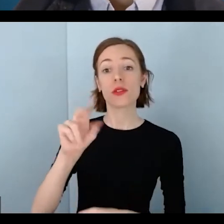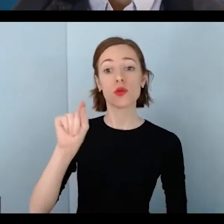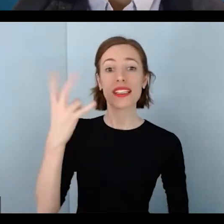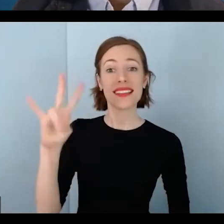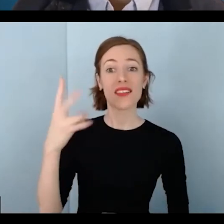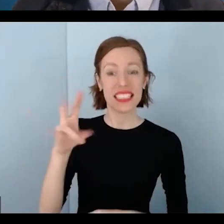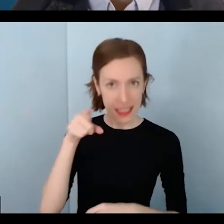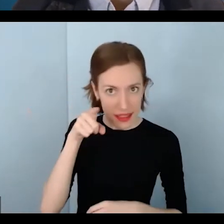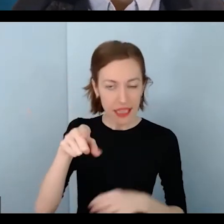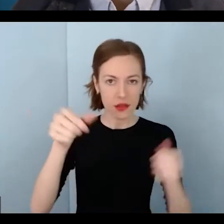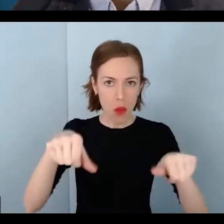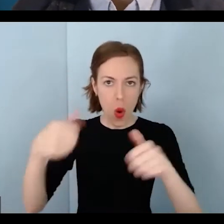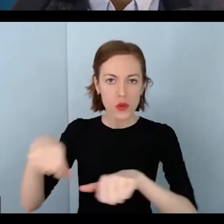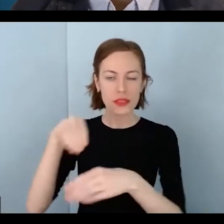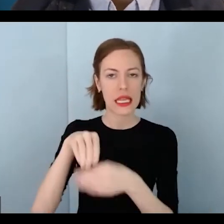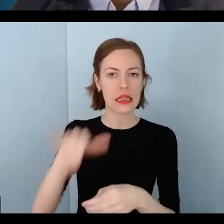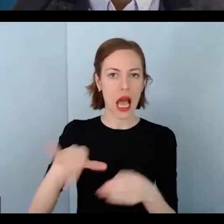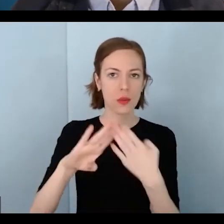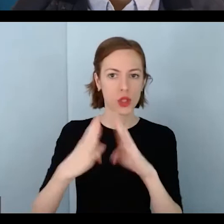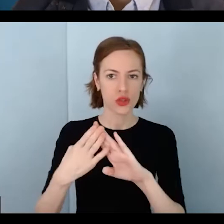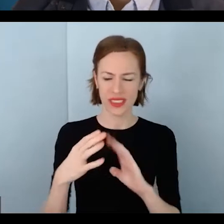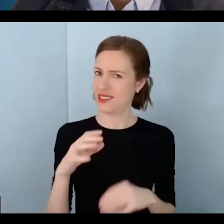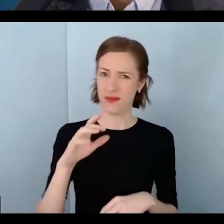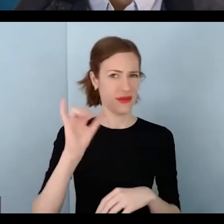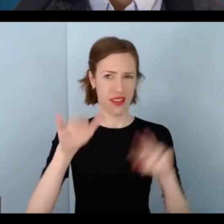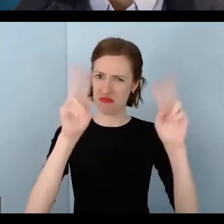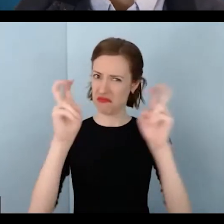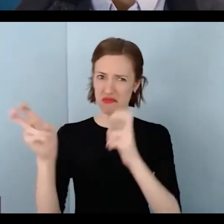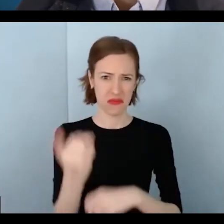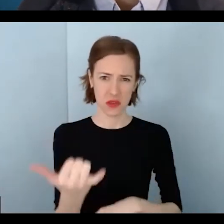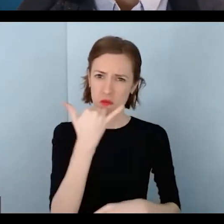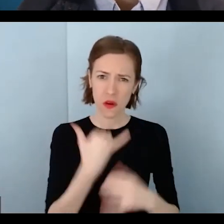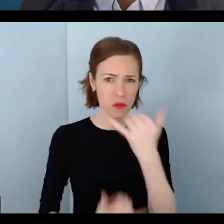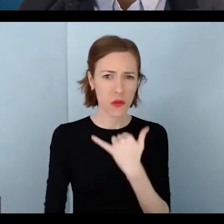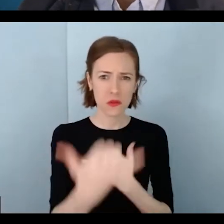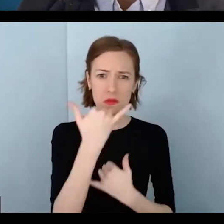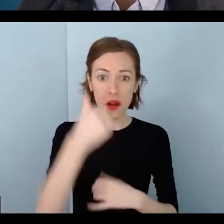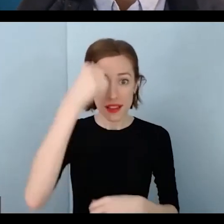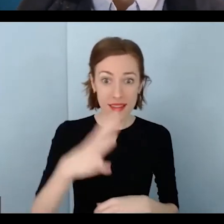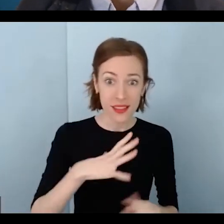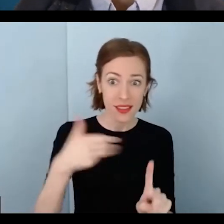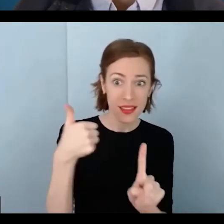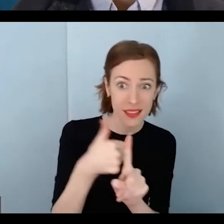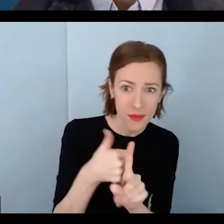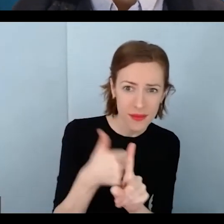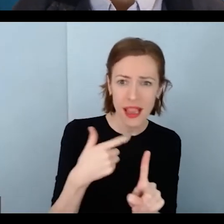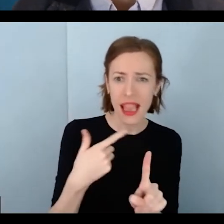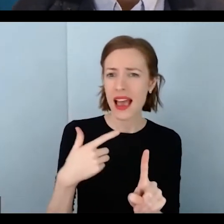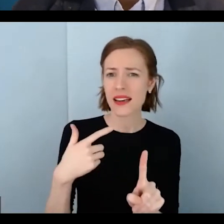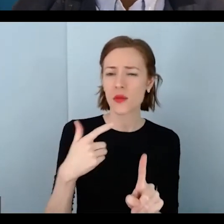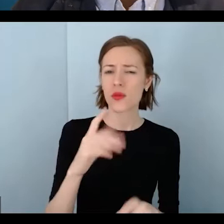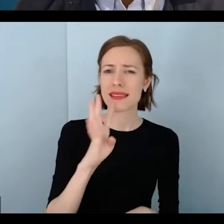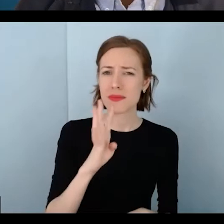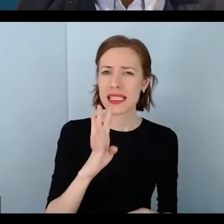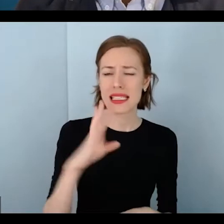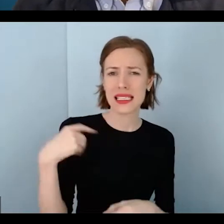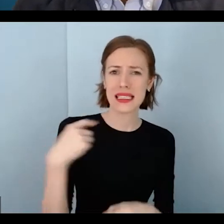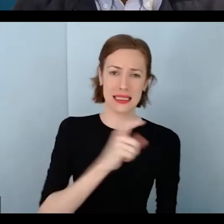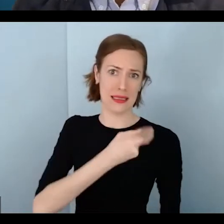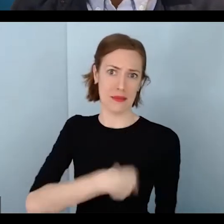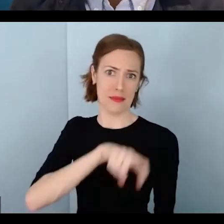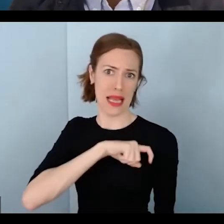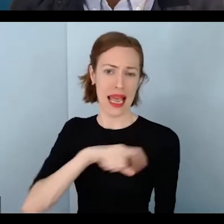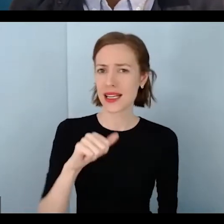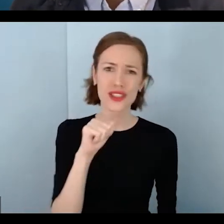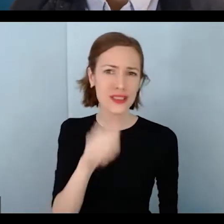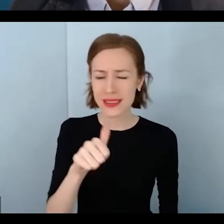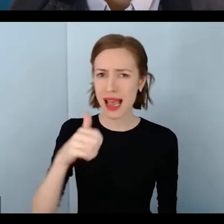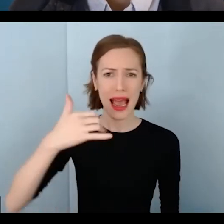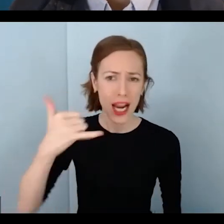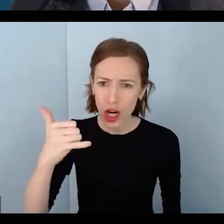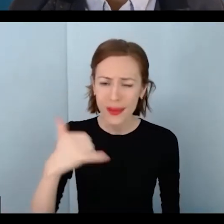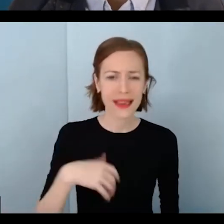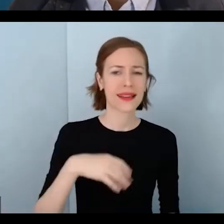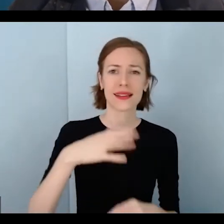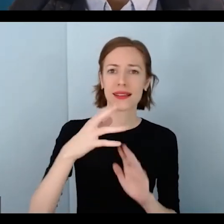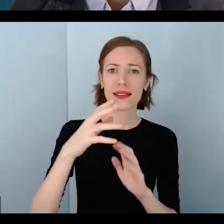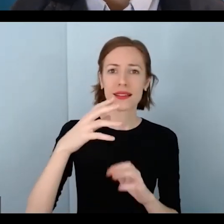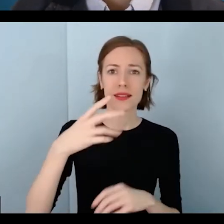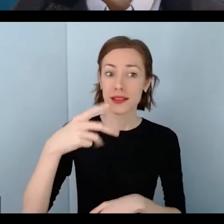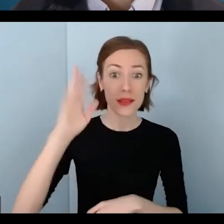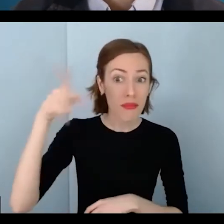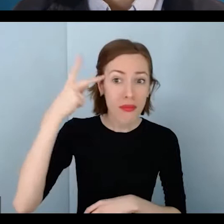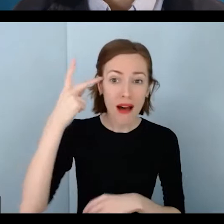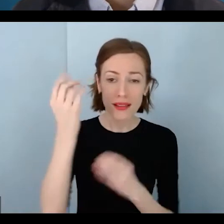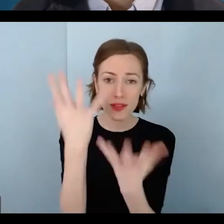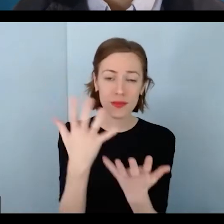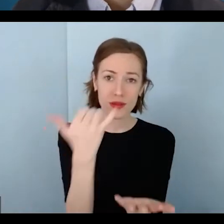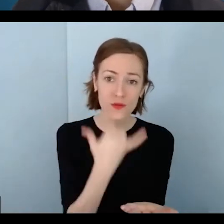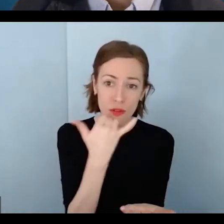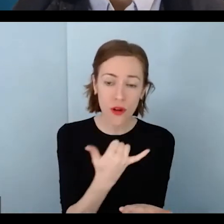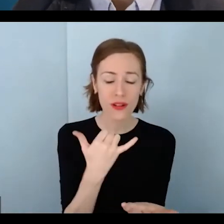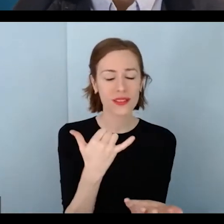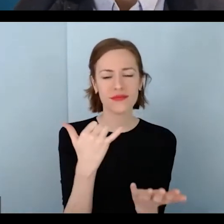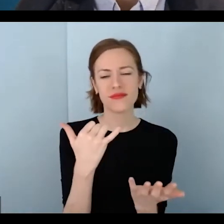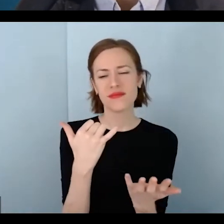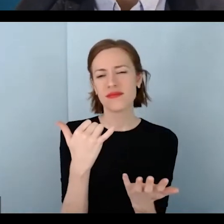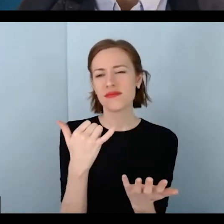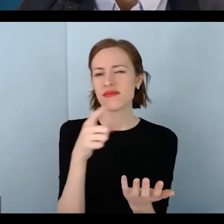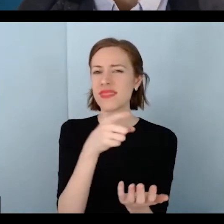Almost everything about these headlines was wrong. The man was a Spanish national with a mental illness, who was speaking in Catalan not Arabic they got the politics wrong, they can details wrong, and none of these papers retracted or altered their articles.